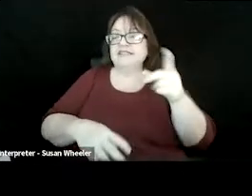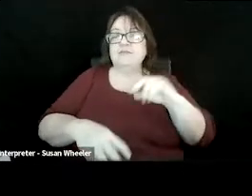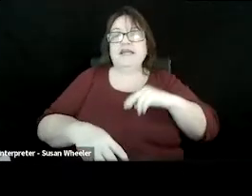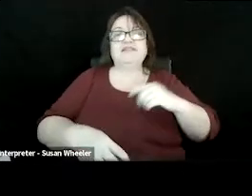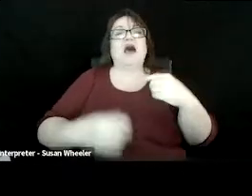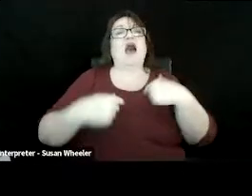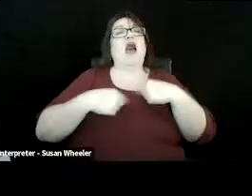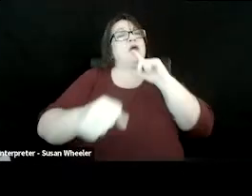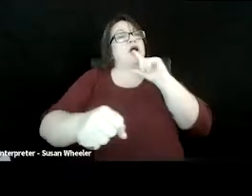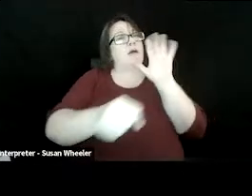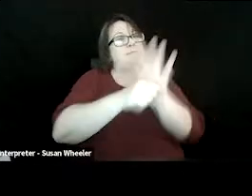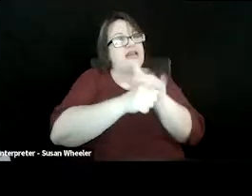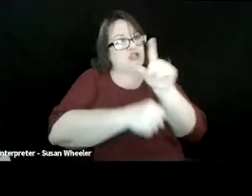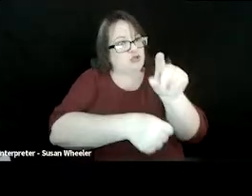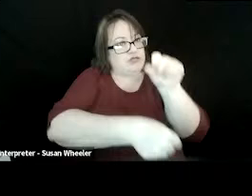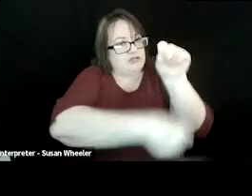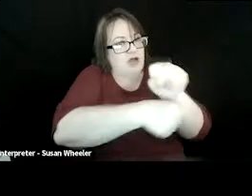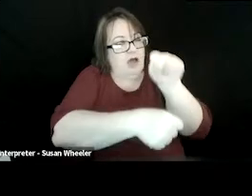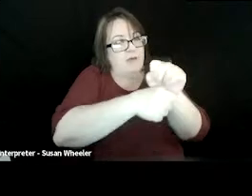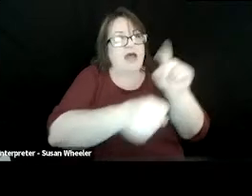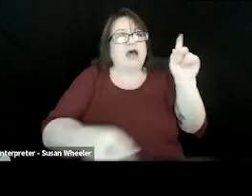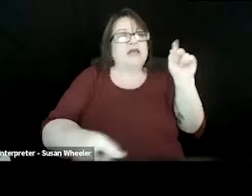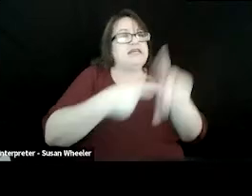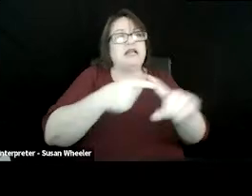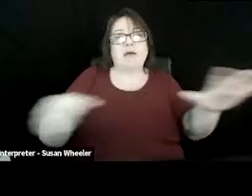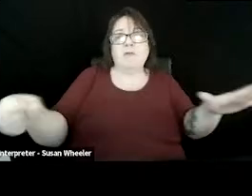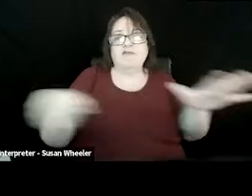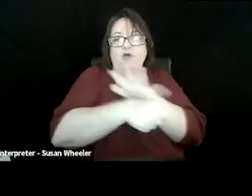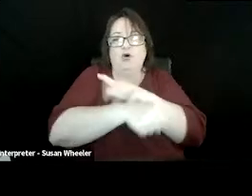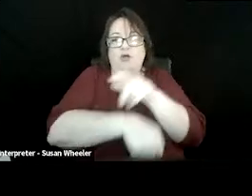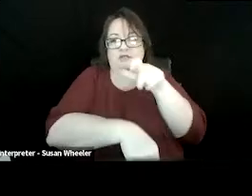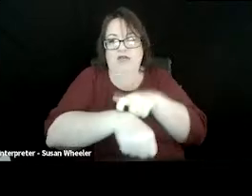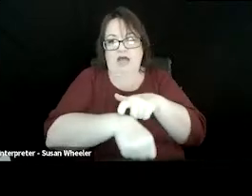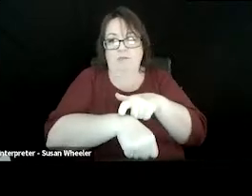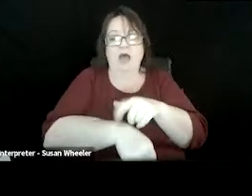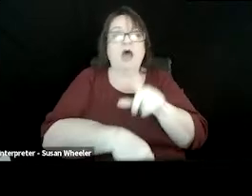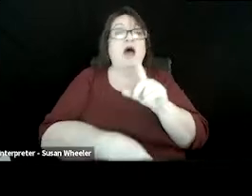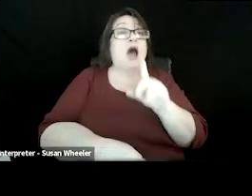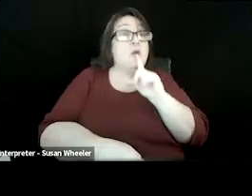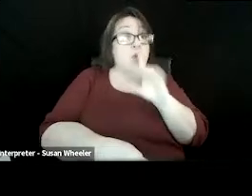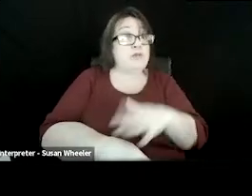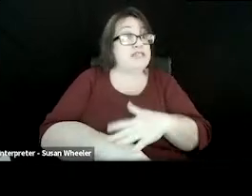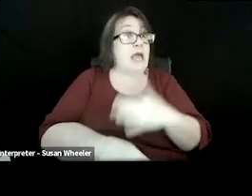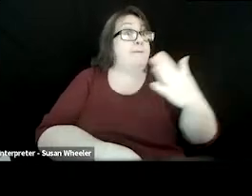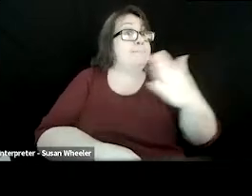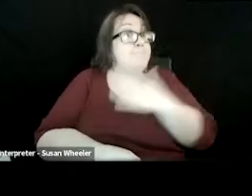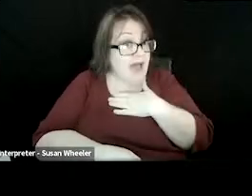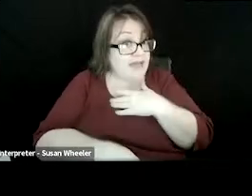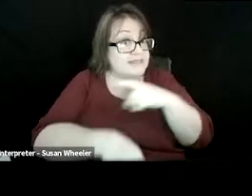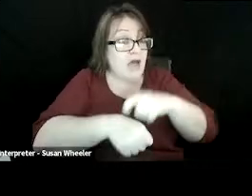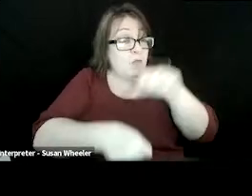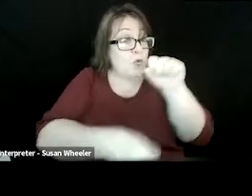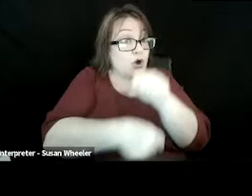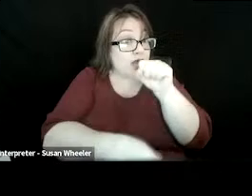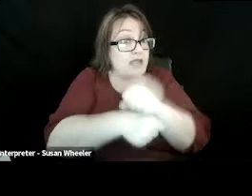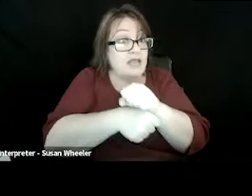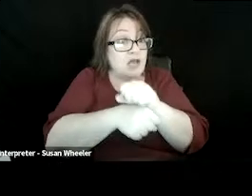to this employer full-time, that you're promising that all of the time that you spend working is gonna be spent working